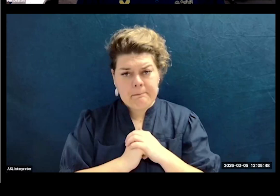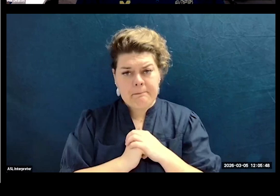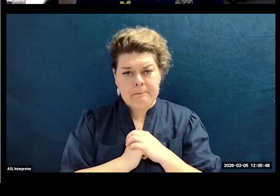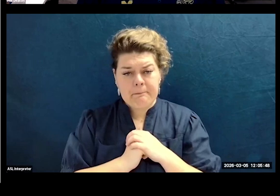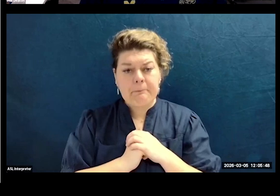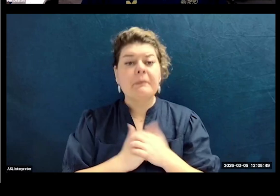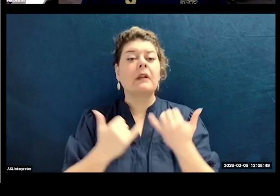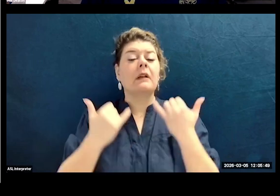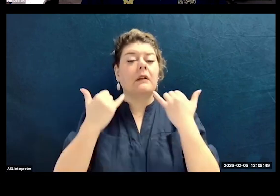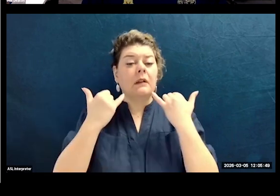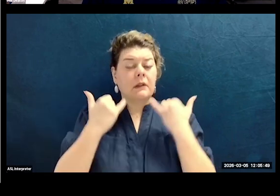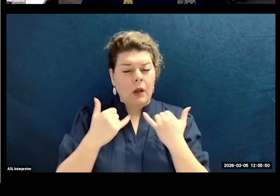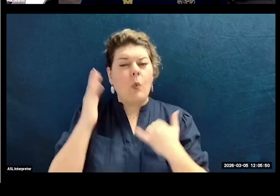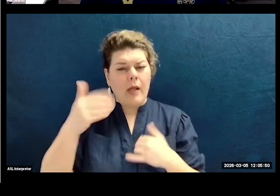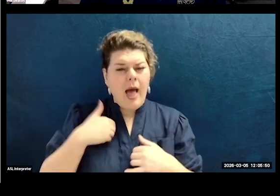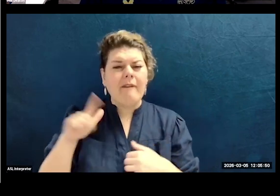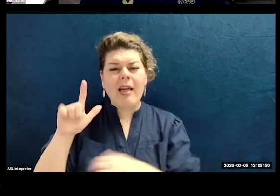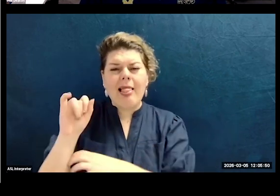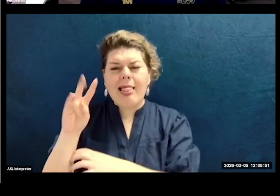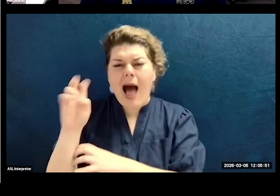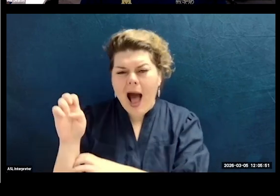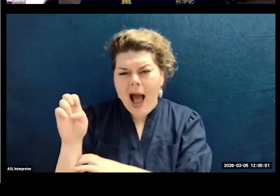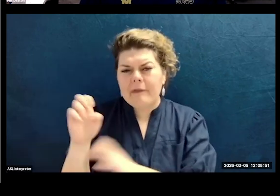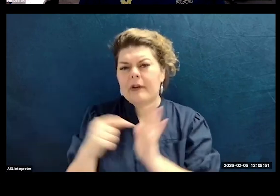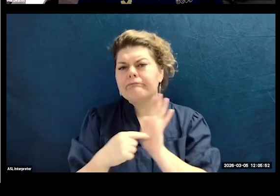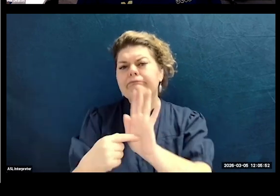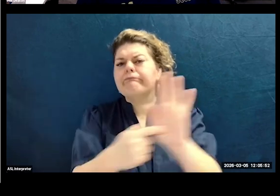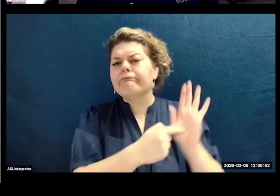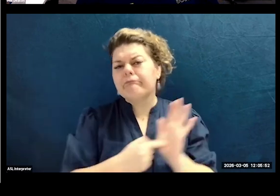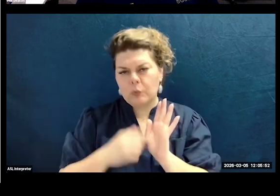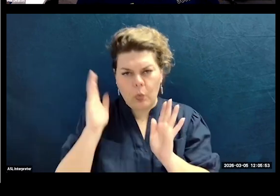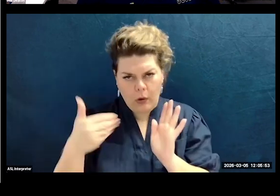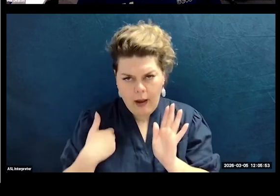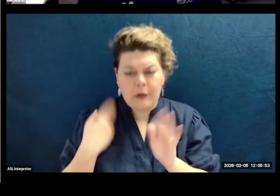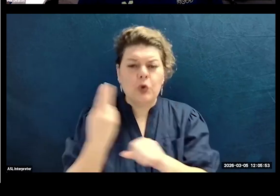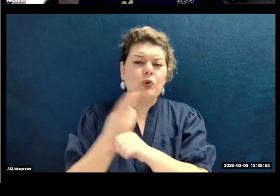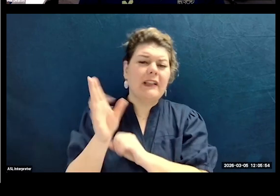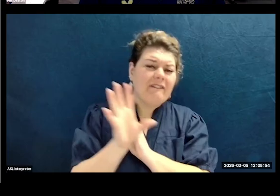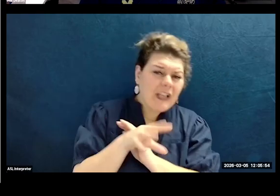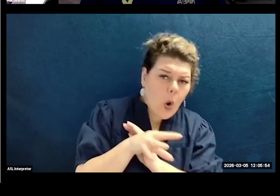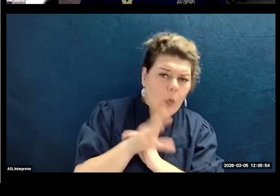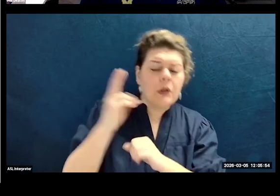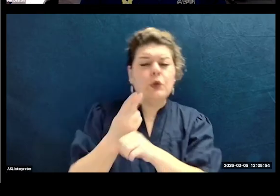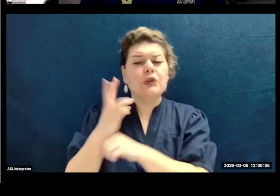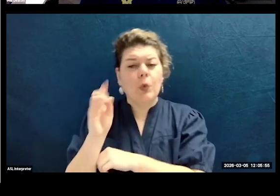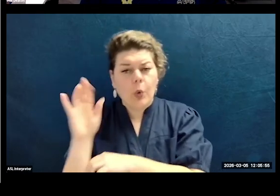we're gonna be doing a little bit of a live demonstration and using some videos, using Word, Acrobat,